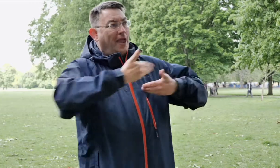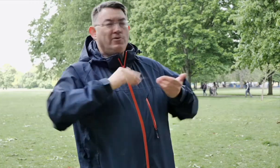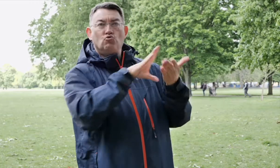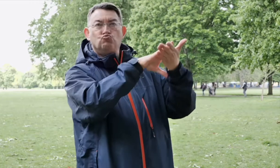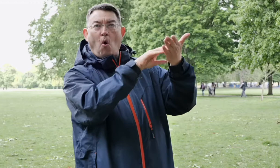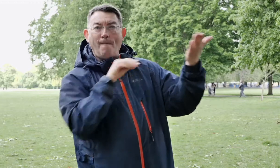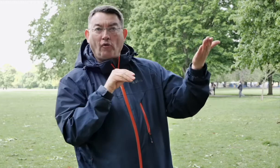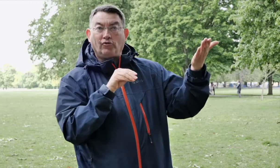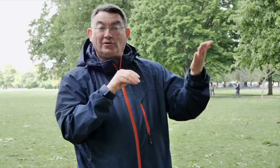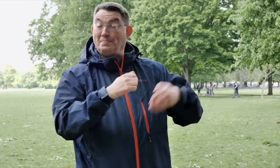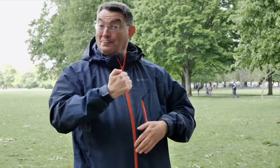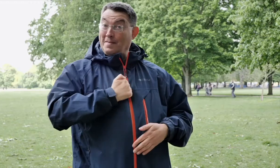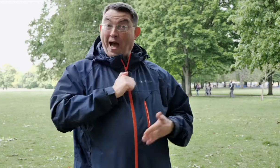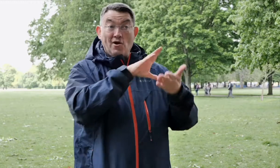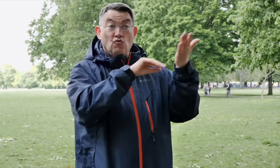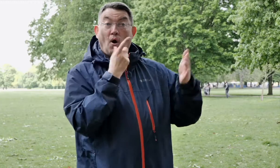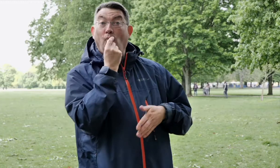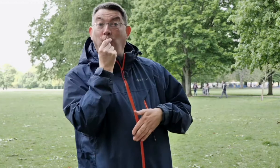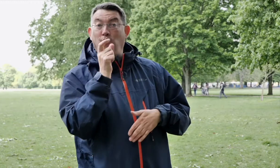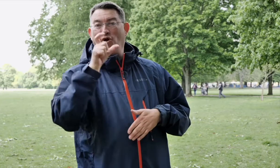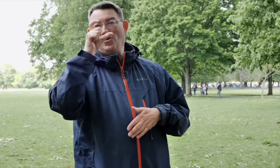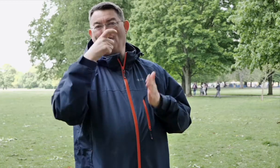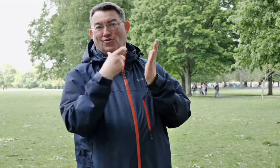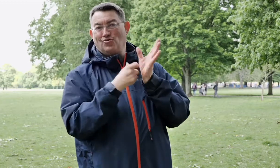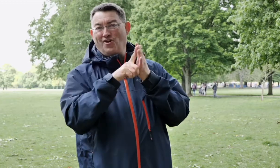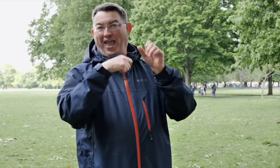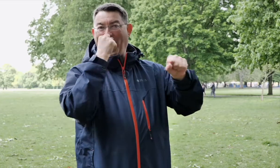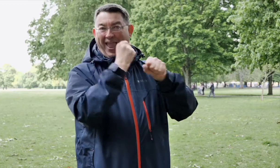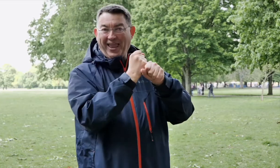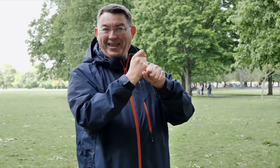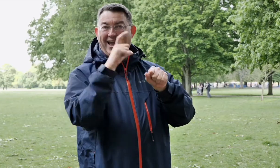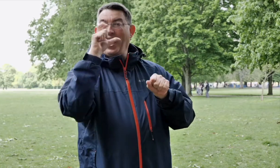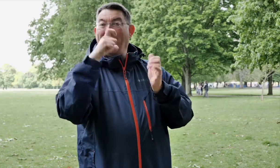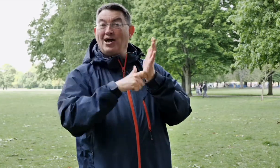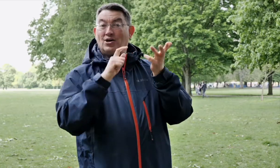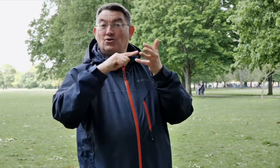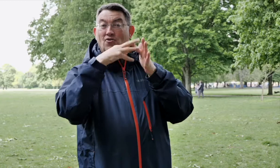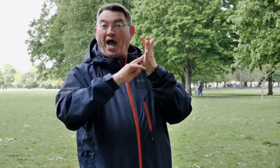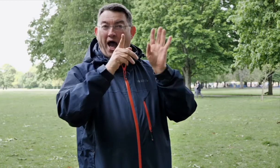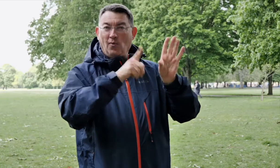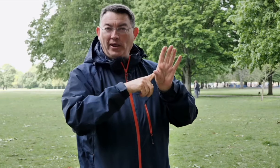They gave me deaf role models to look up to. Mine was Craig Crowley.